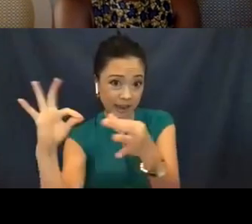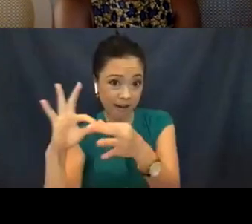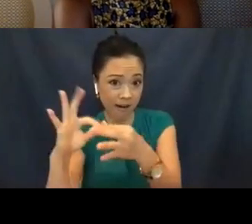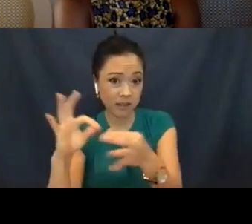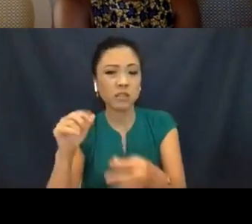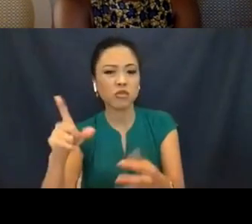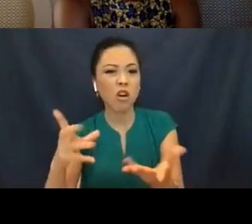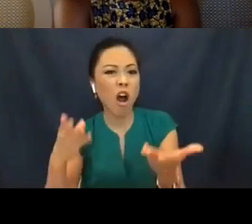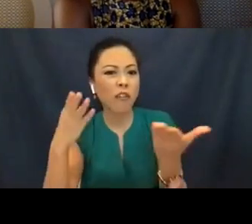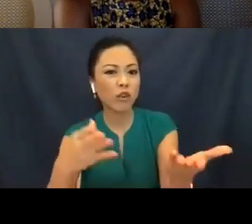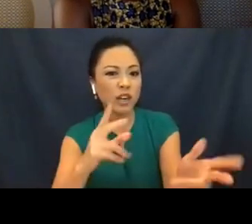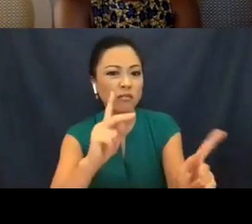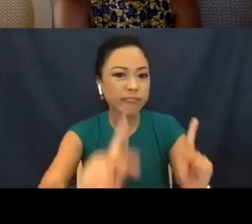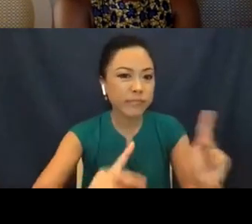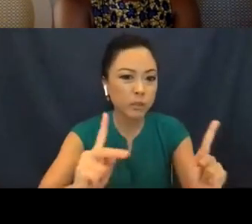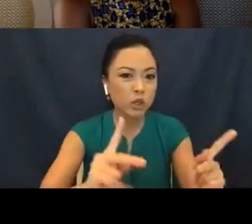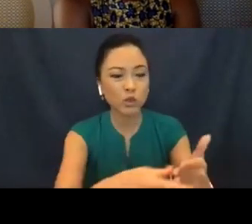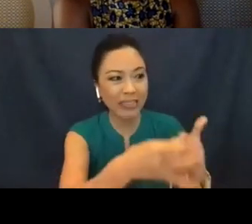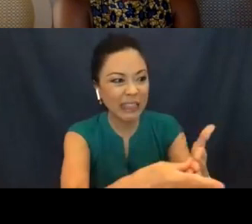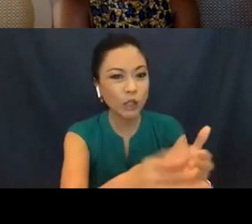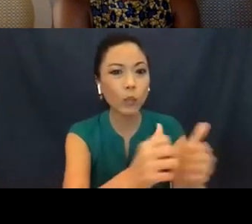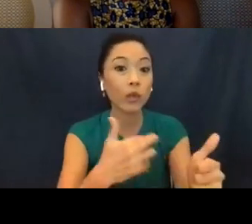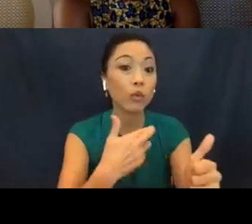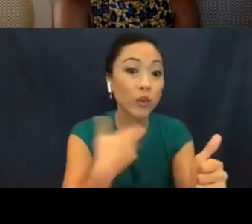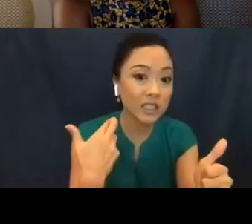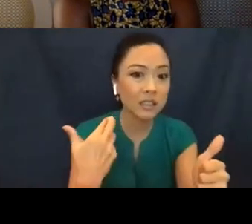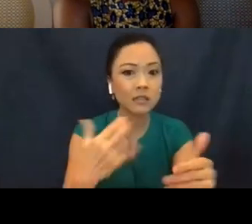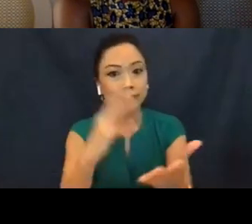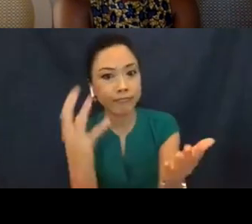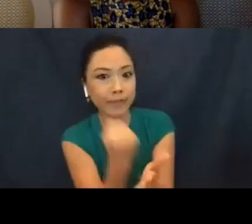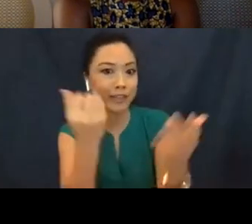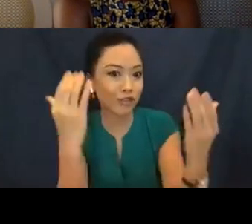rely on artists to lead you into a process because that is what they are well positioned